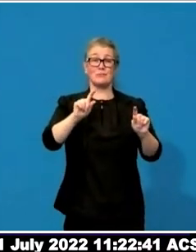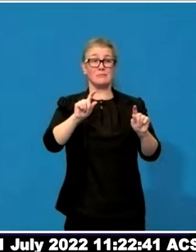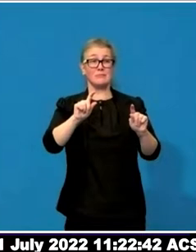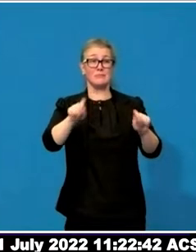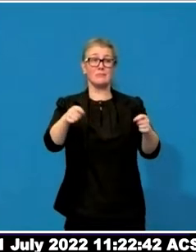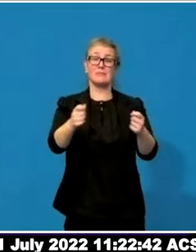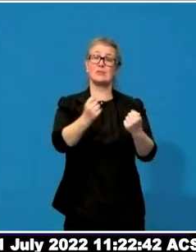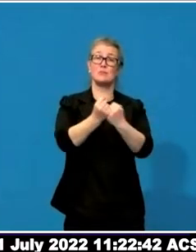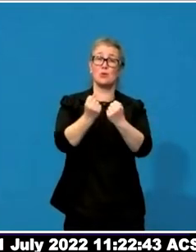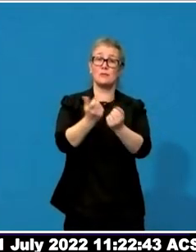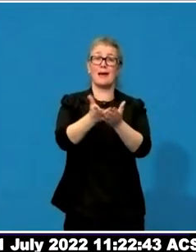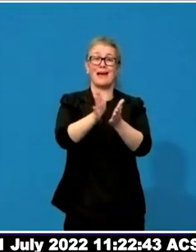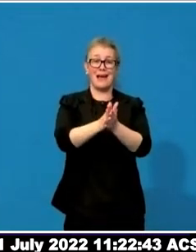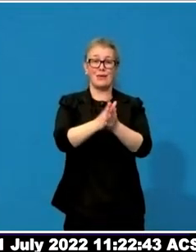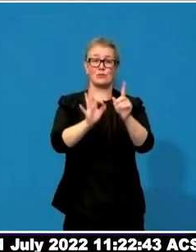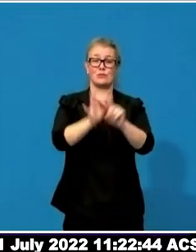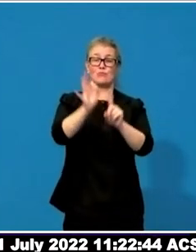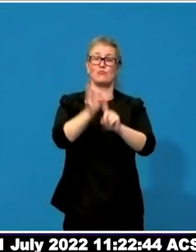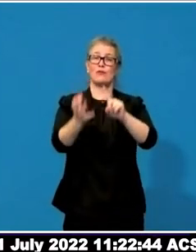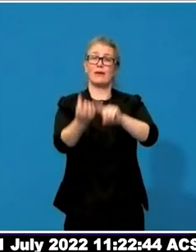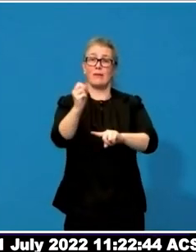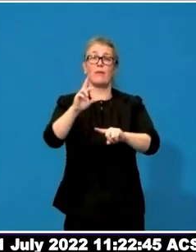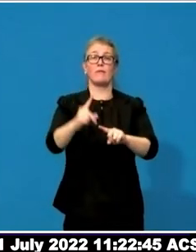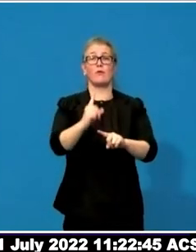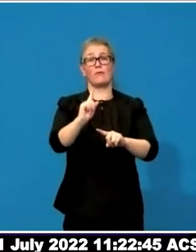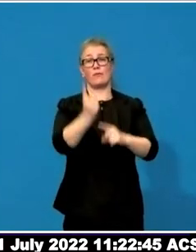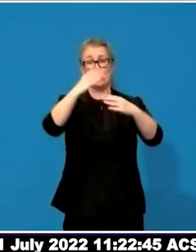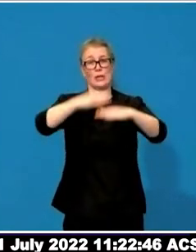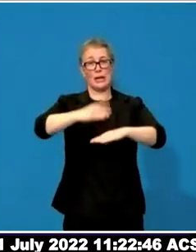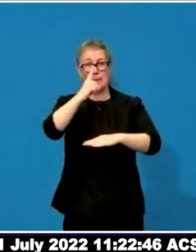is required to improve outcomes for First Nations people in these communities.